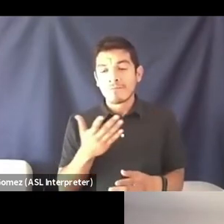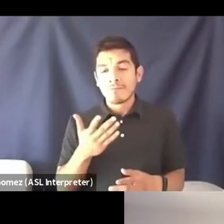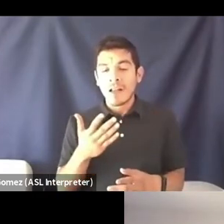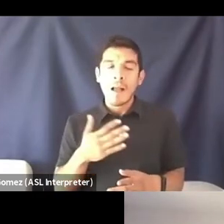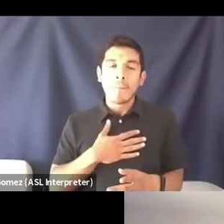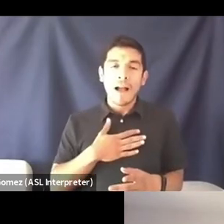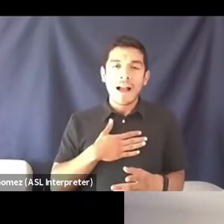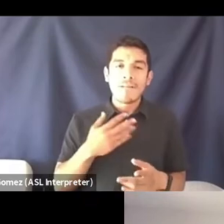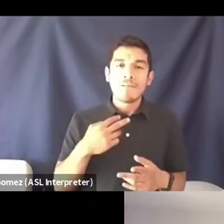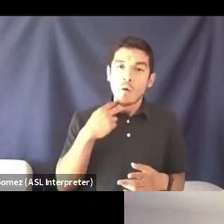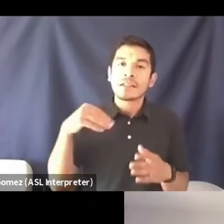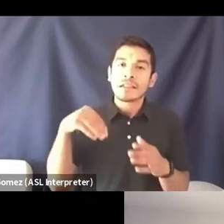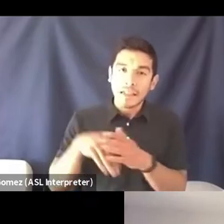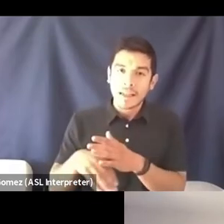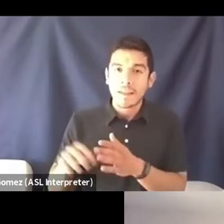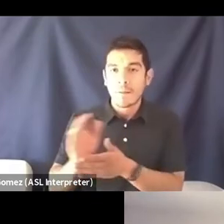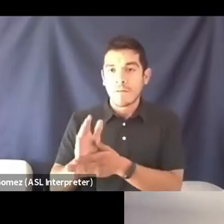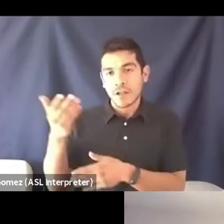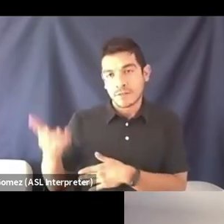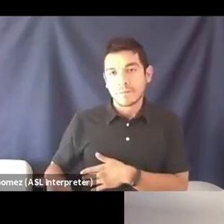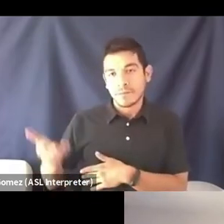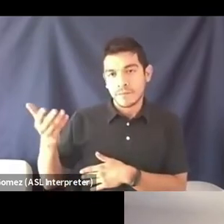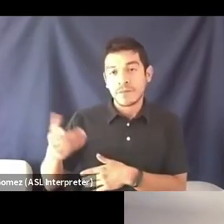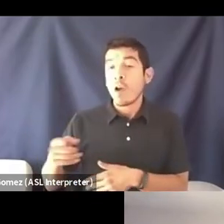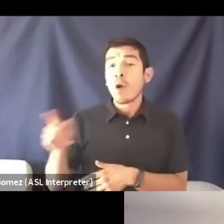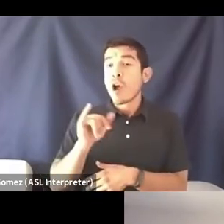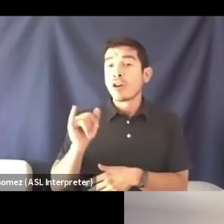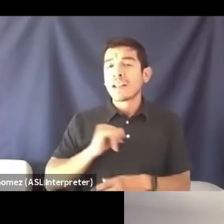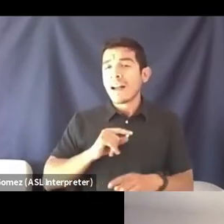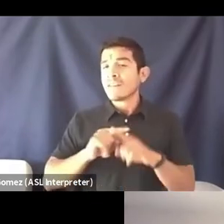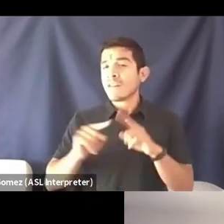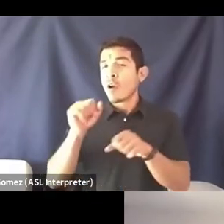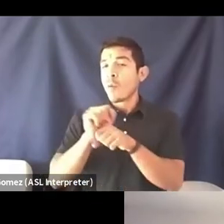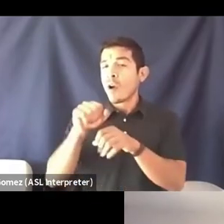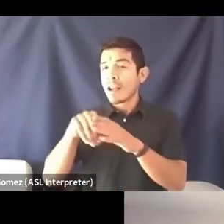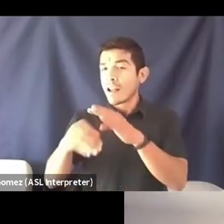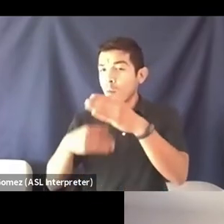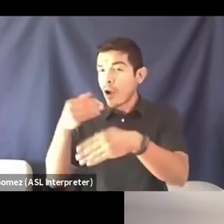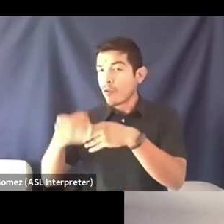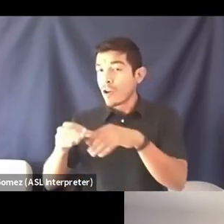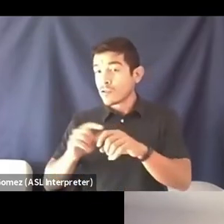And also we had different working progress screenings. I think every time we had a screening,